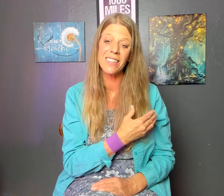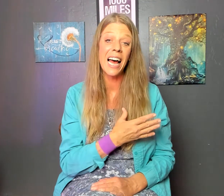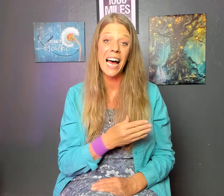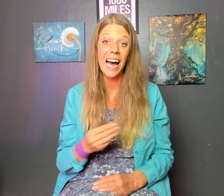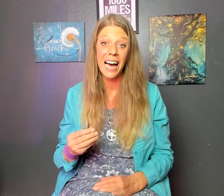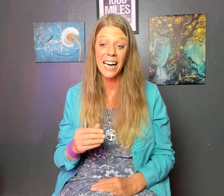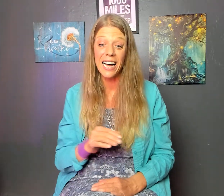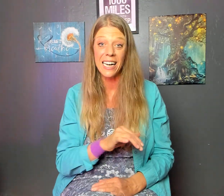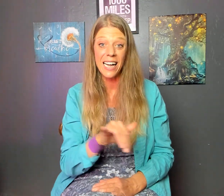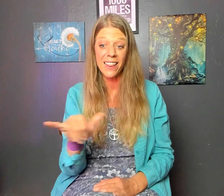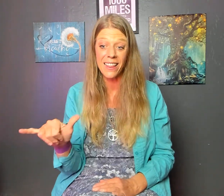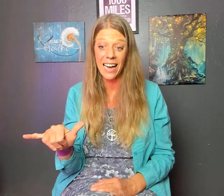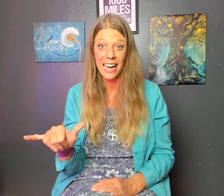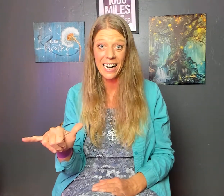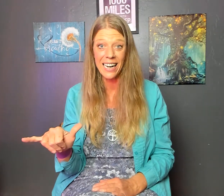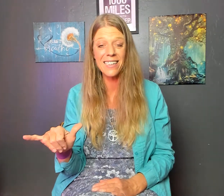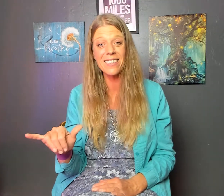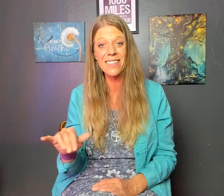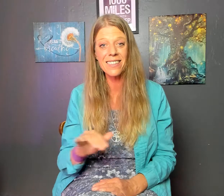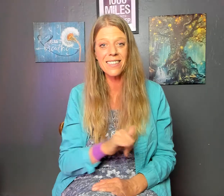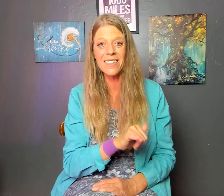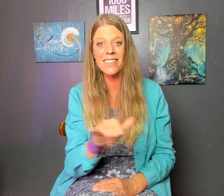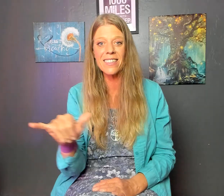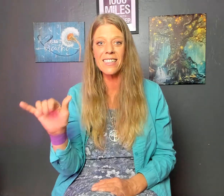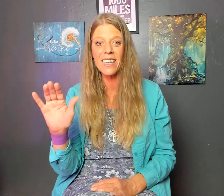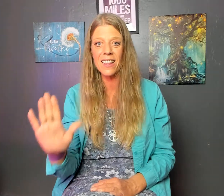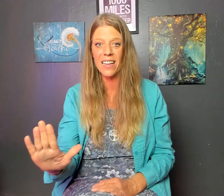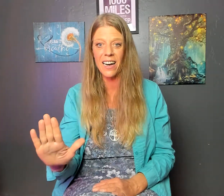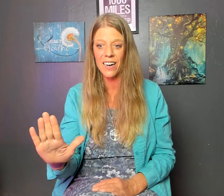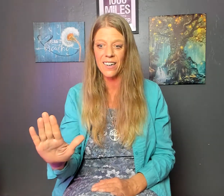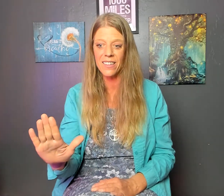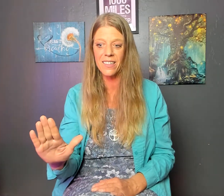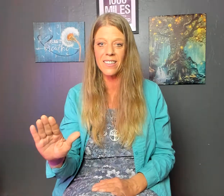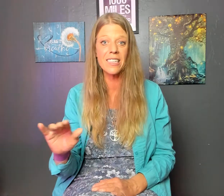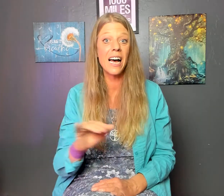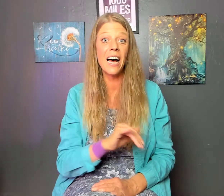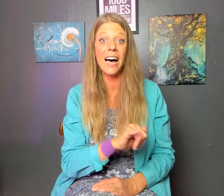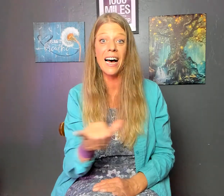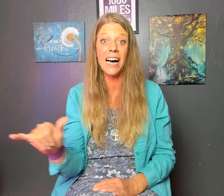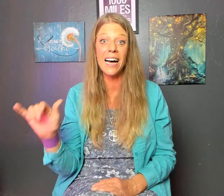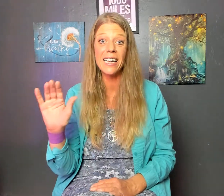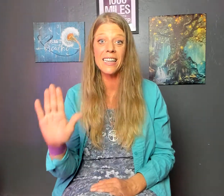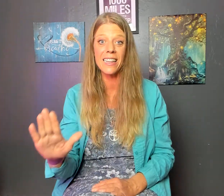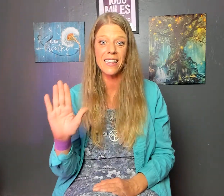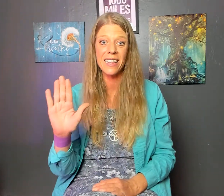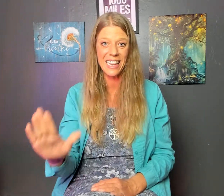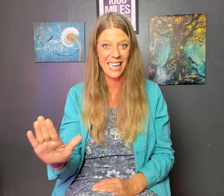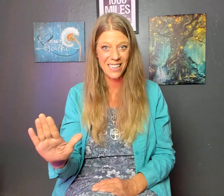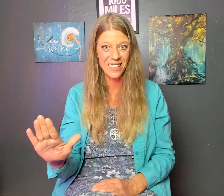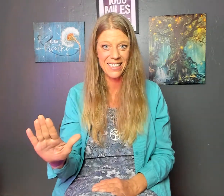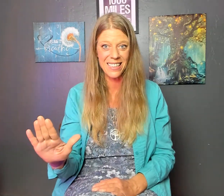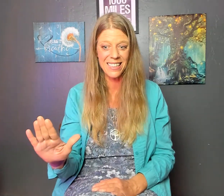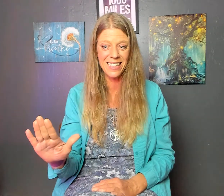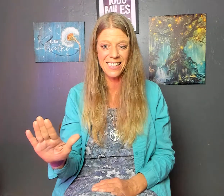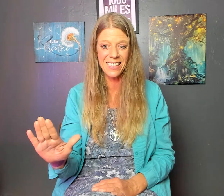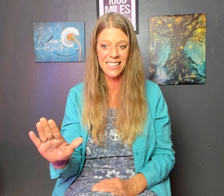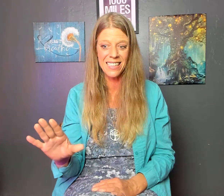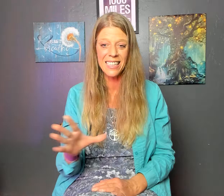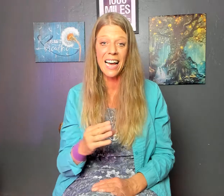and THEY, THEIR, and THEIRS.